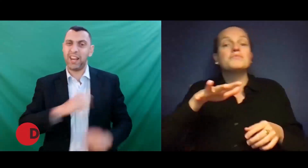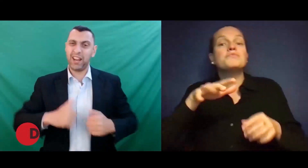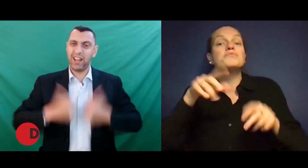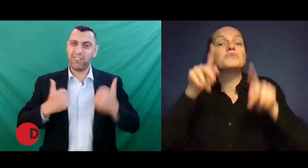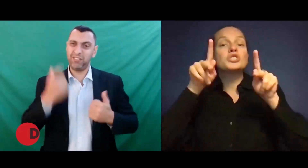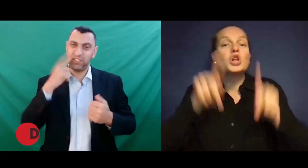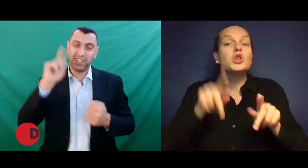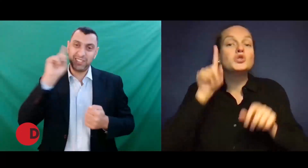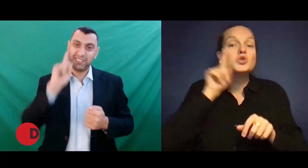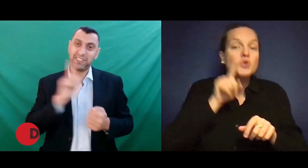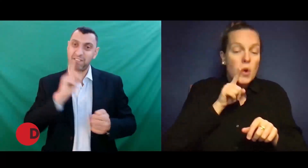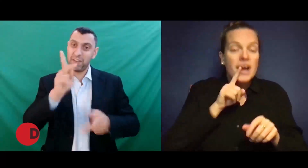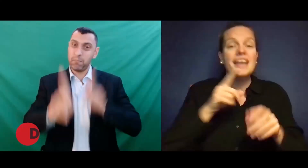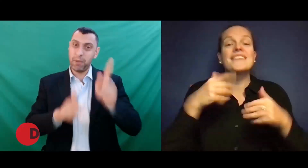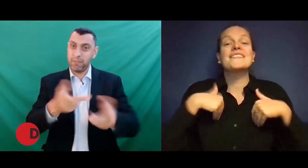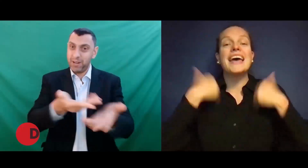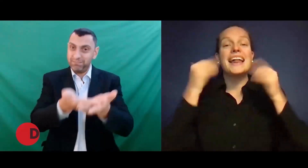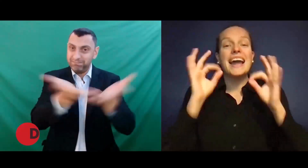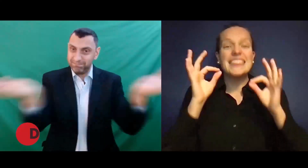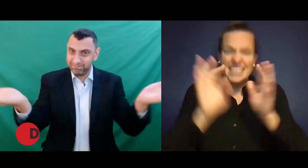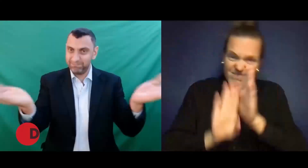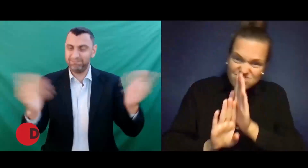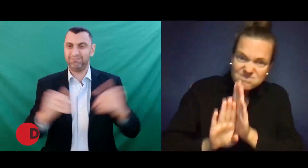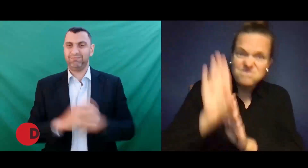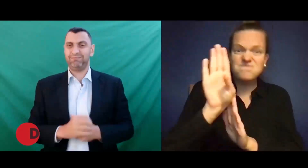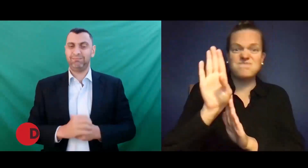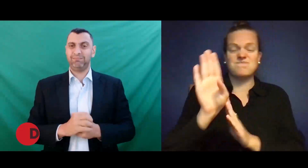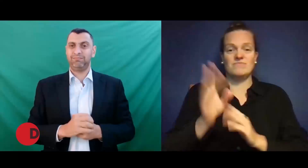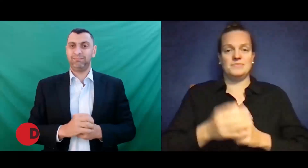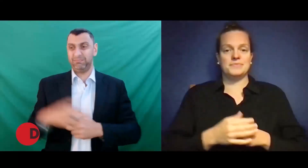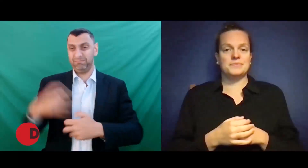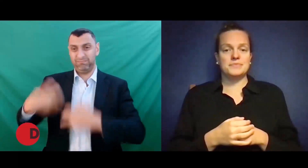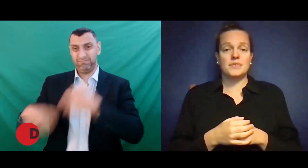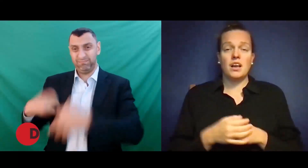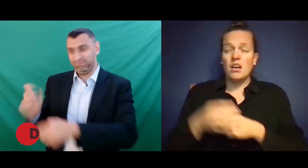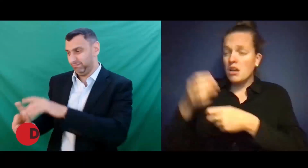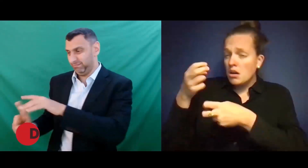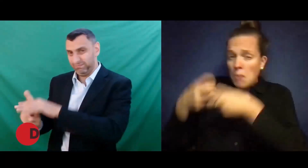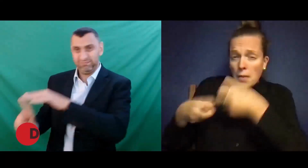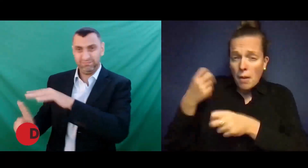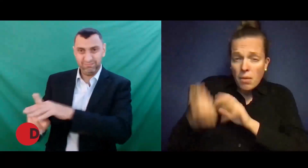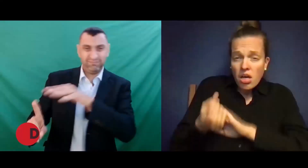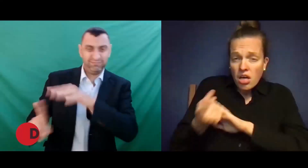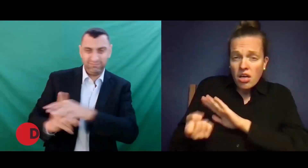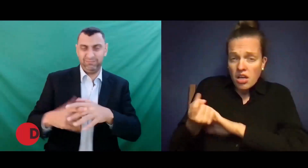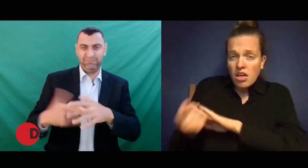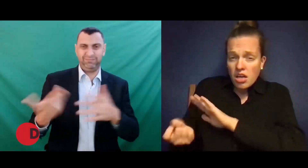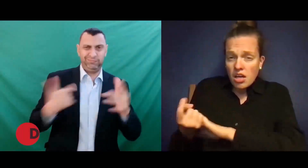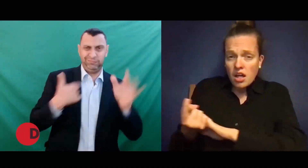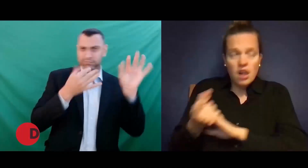I always enjoyed the collaborations and working for the better quality of life for Deaf community. Those issues that keep persisting over and over through the year